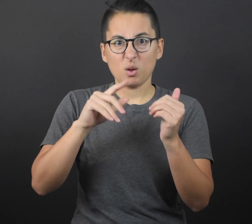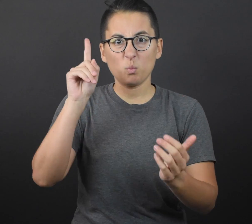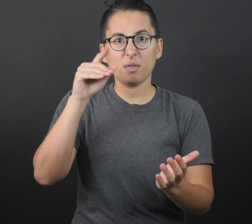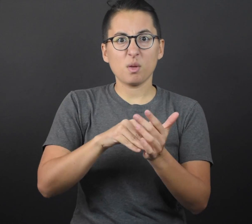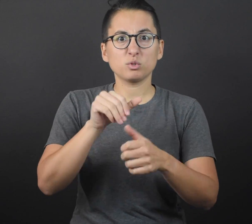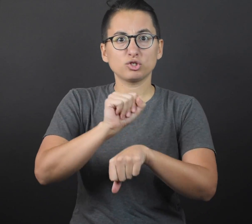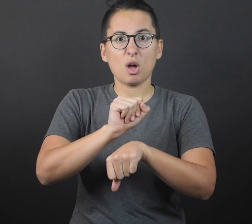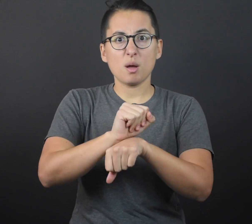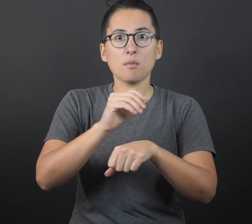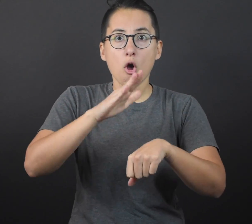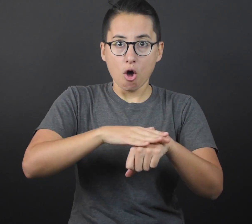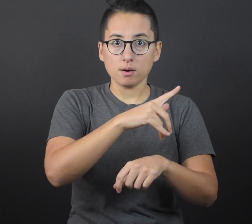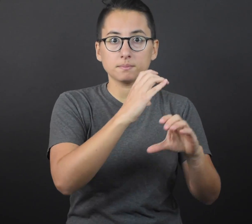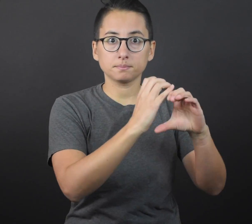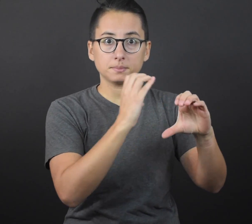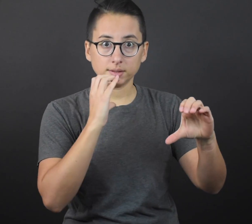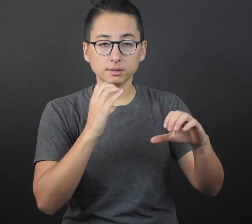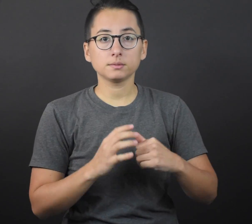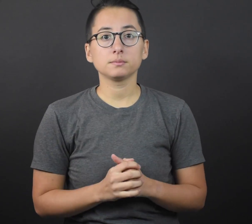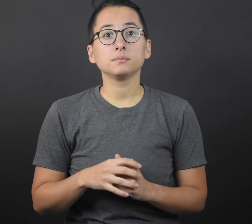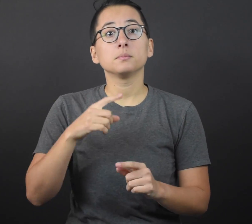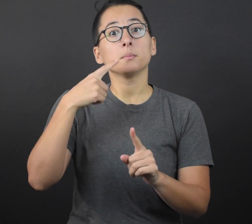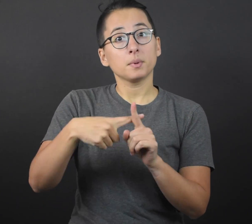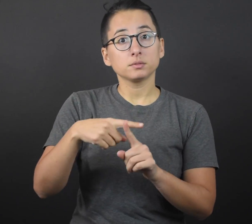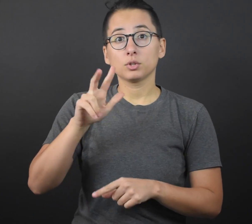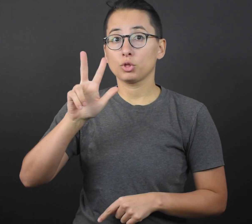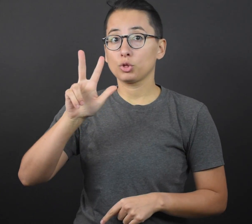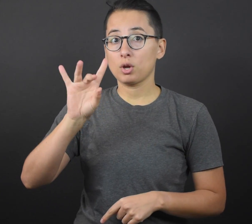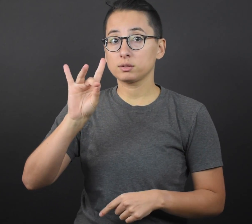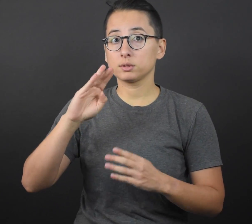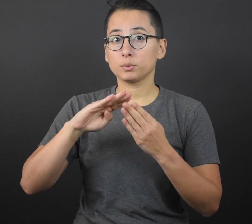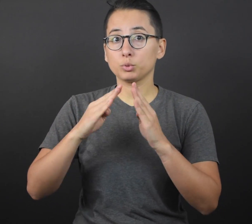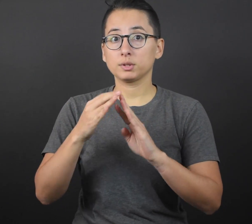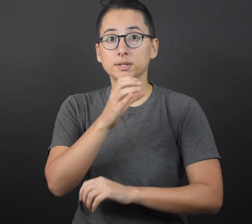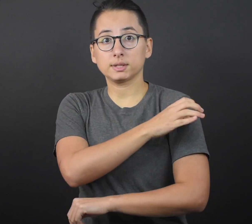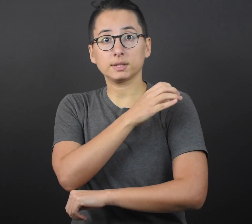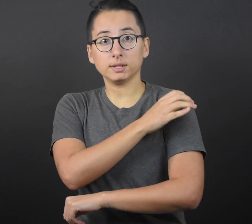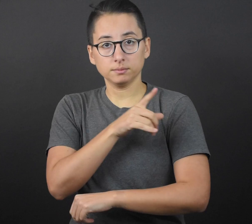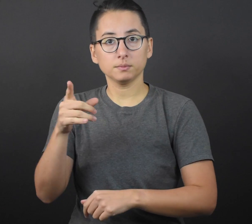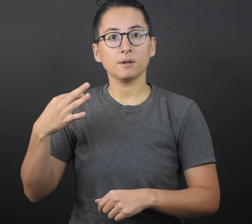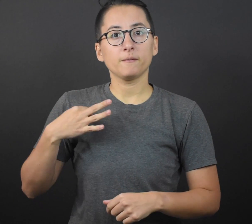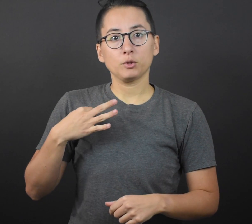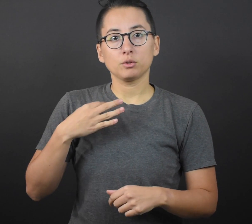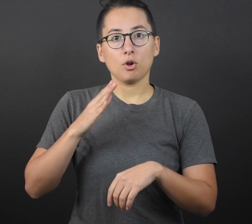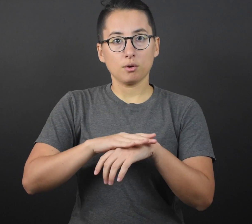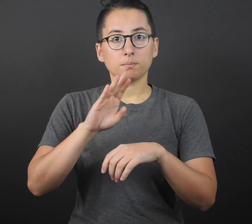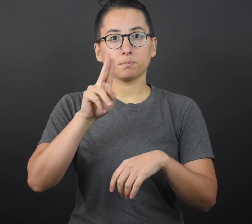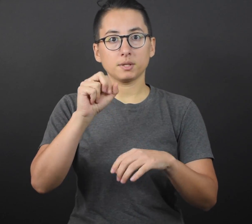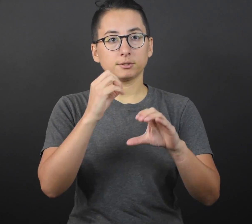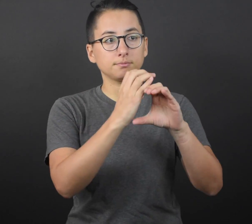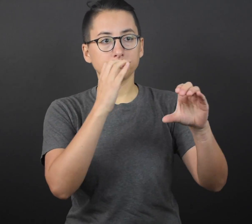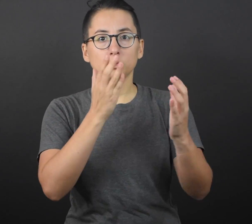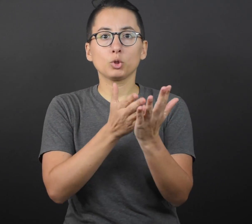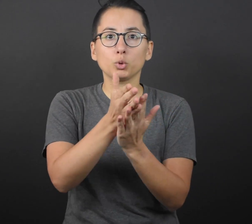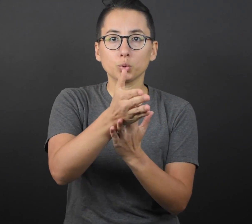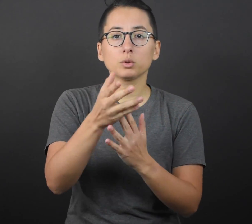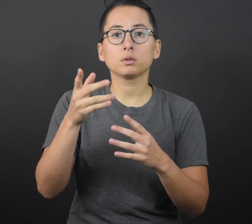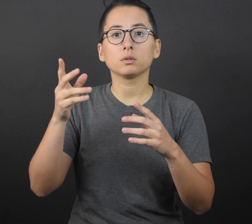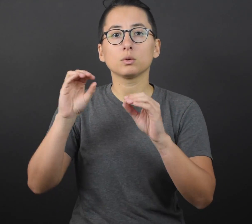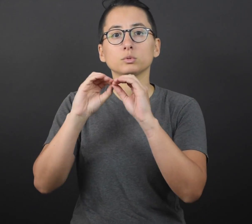non- clinical positions on the buses. In addition, 38 community clinicians volunteered on the buses